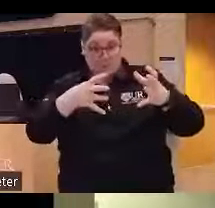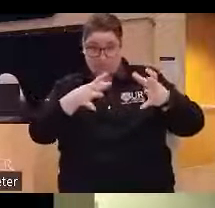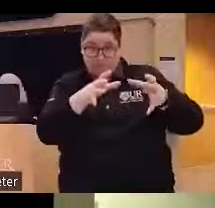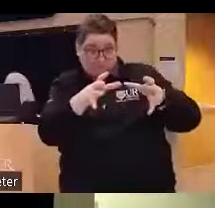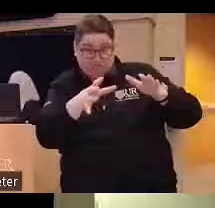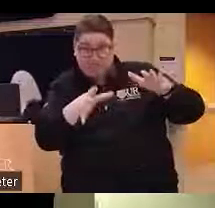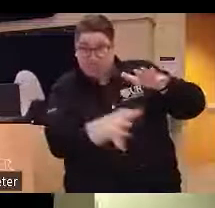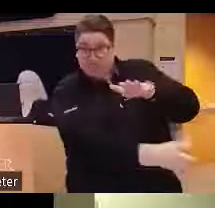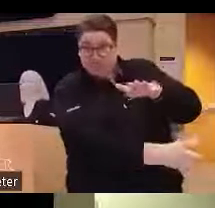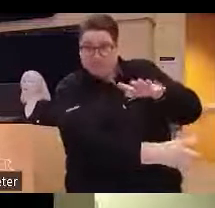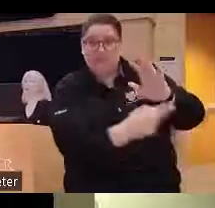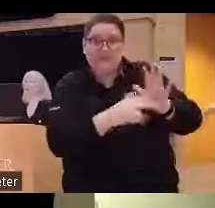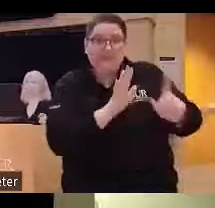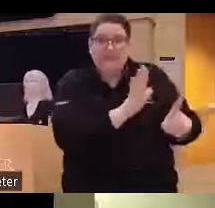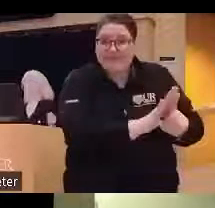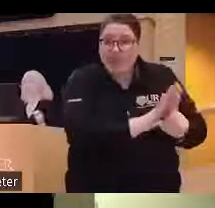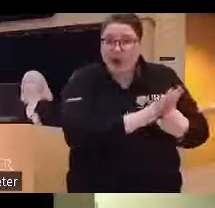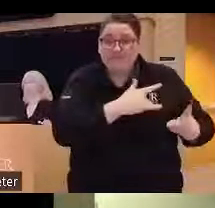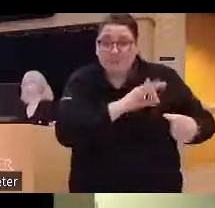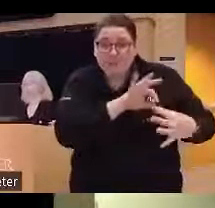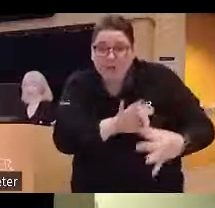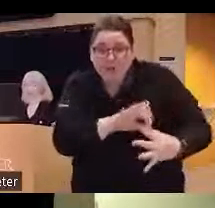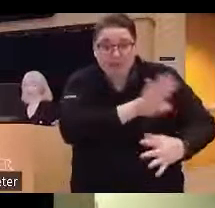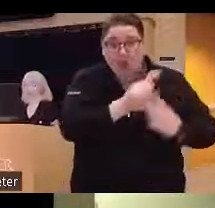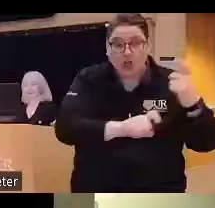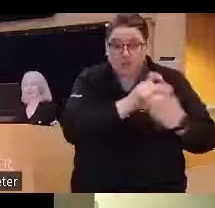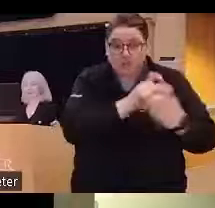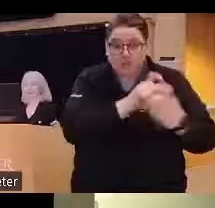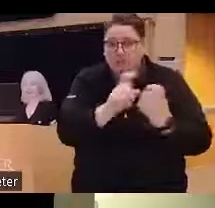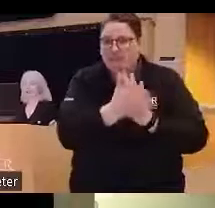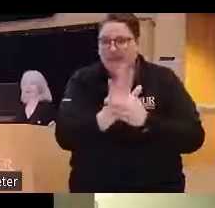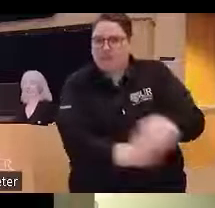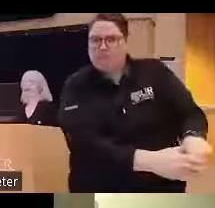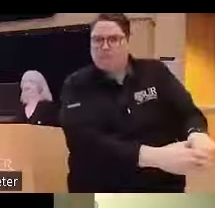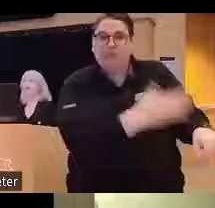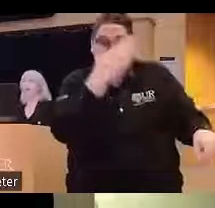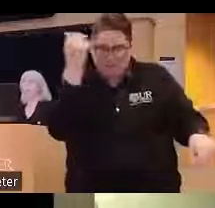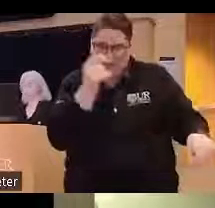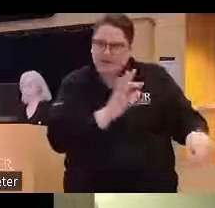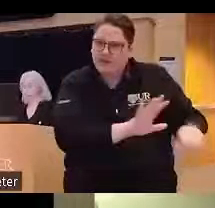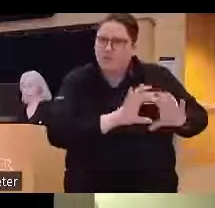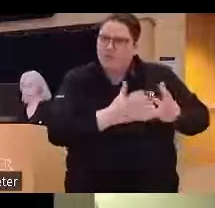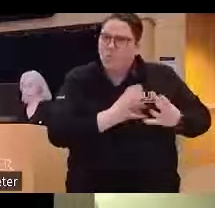of a group of individuals just because of their group status and and that is a problem it's a